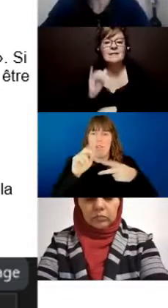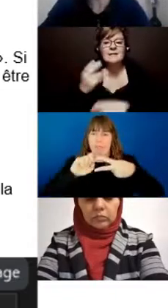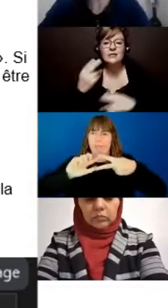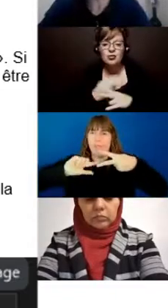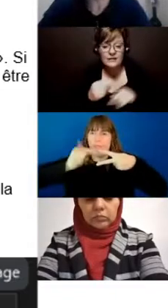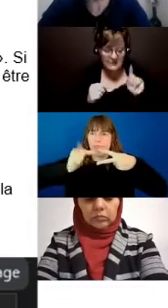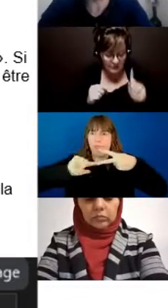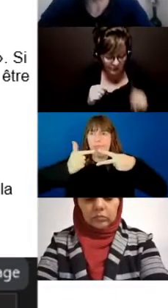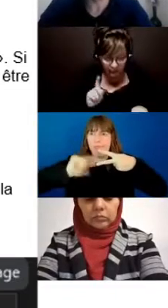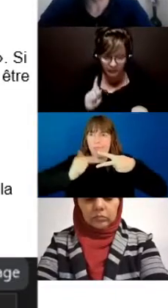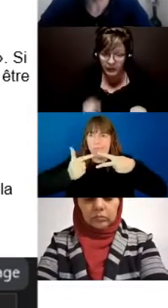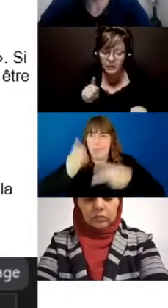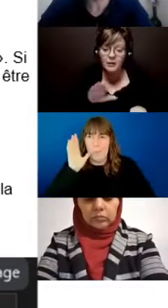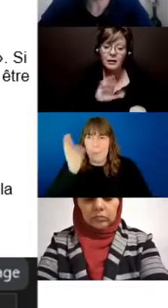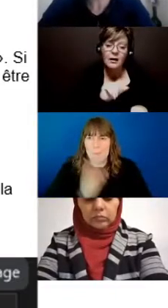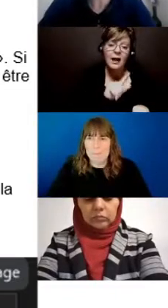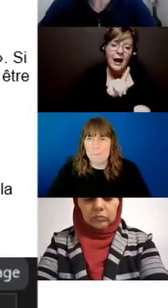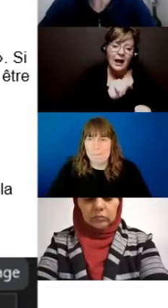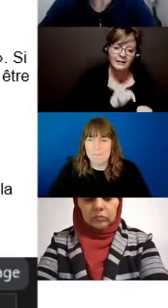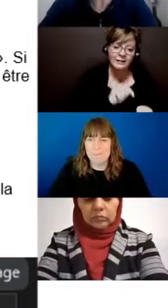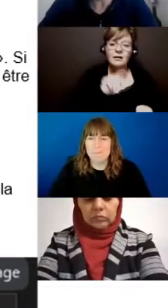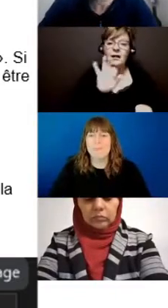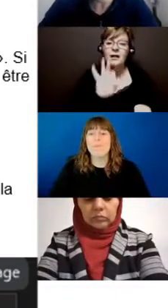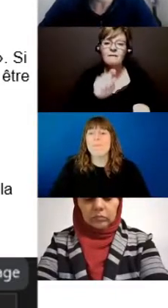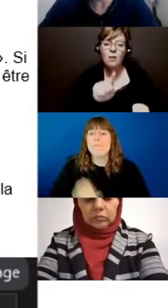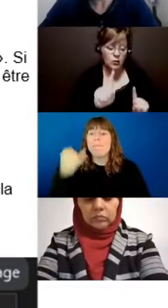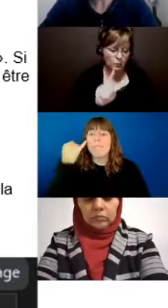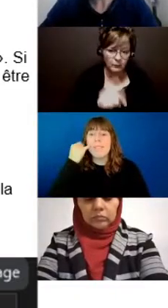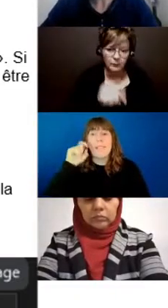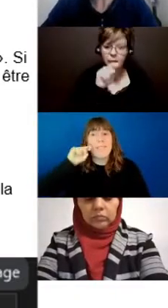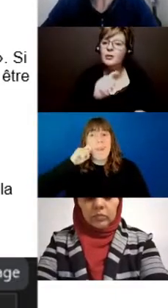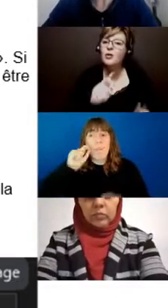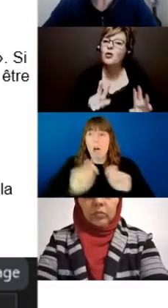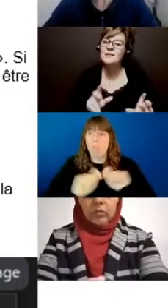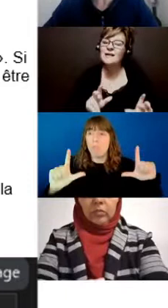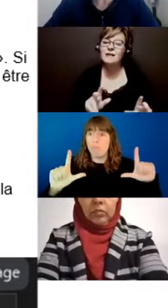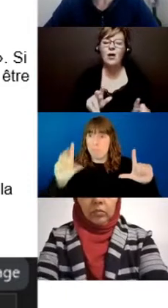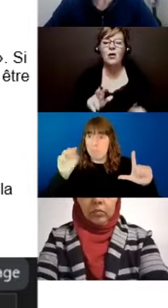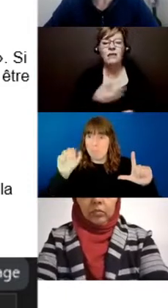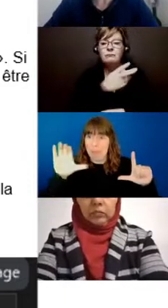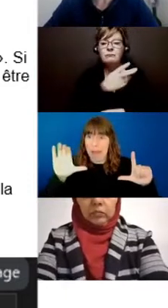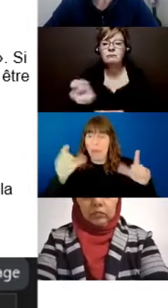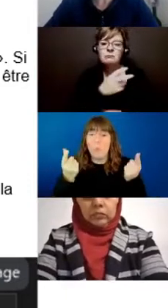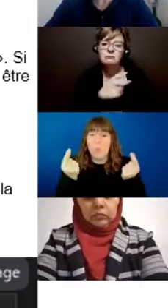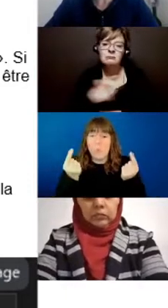these views if you're using a mac you can do this by pressing control